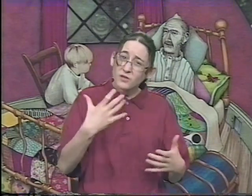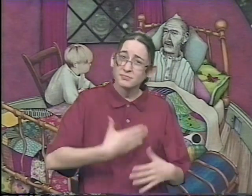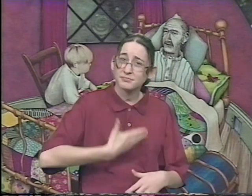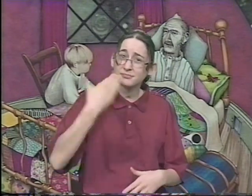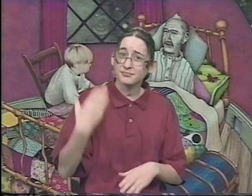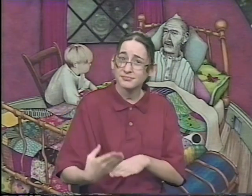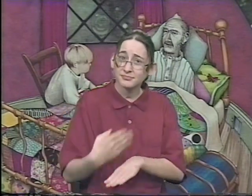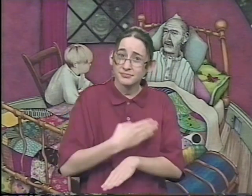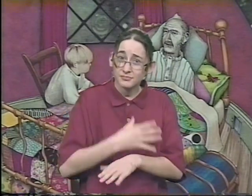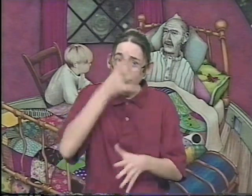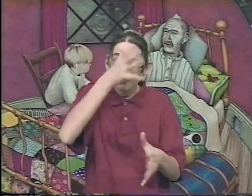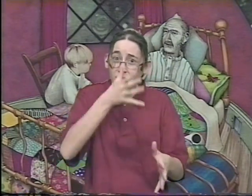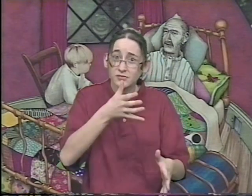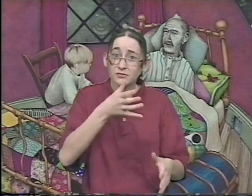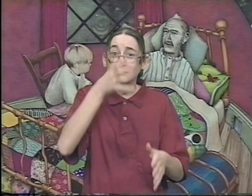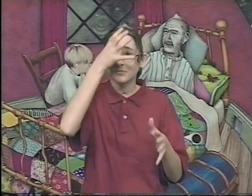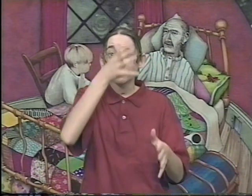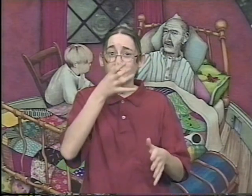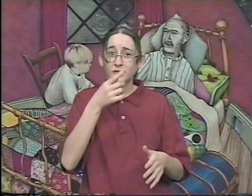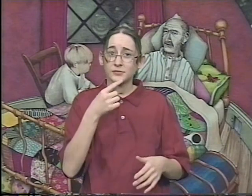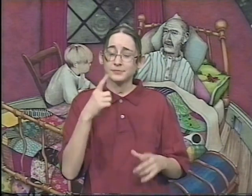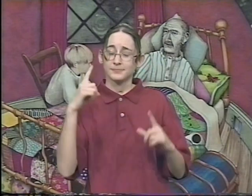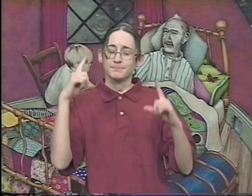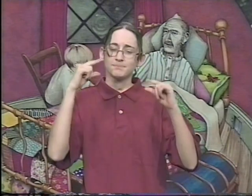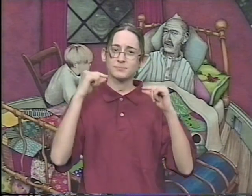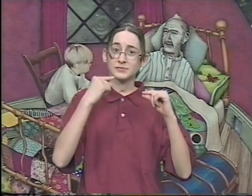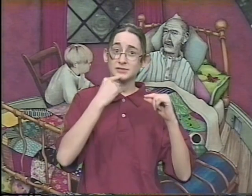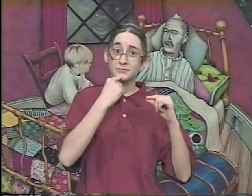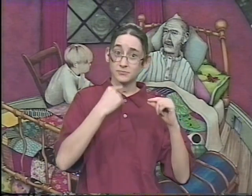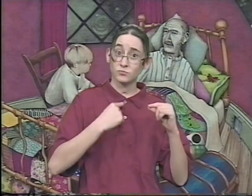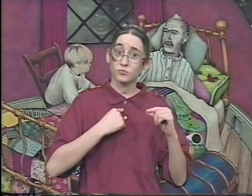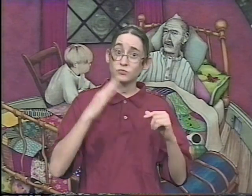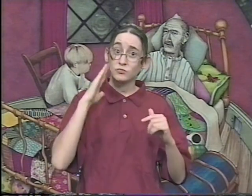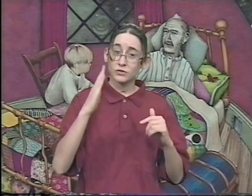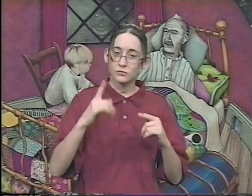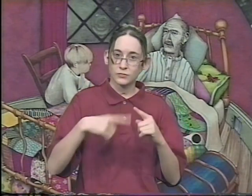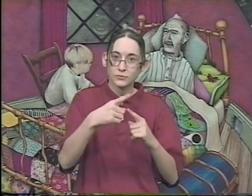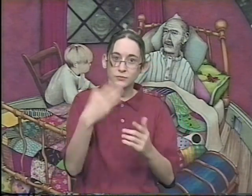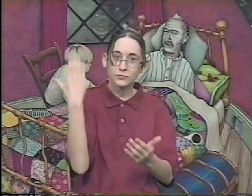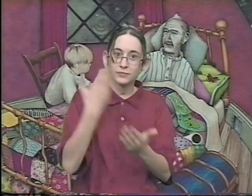"when you get to Atlantis." " I thought Atlantis was just a story."